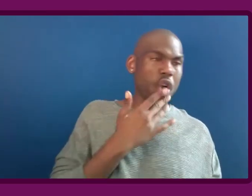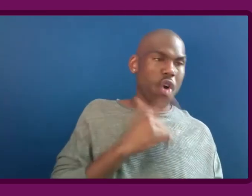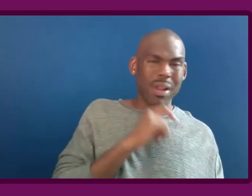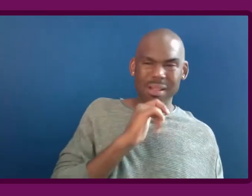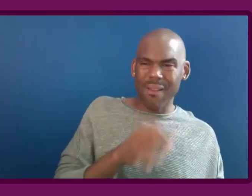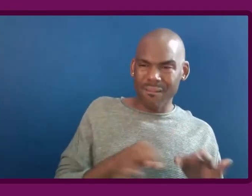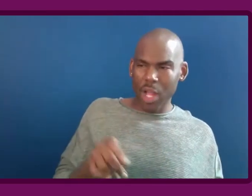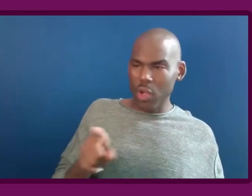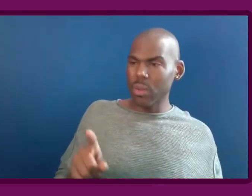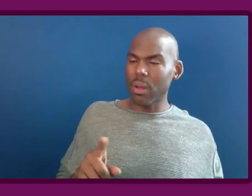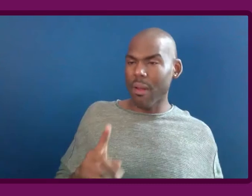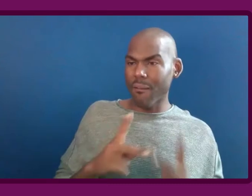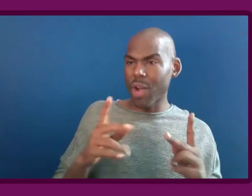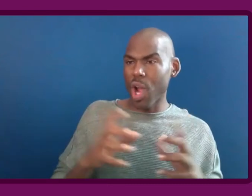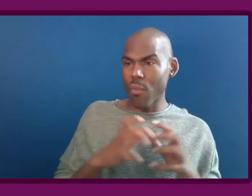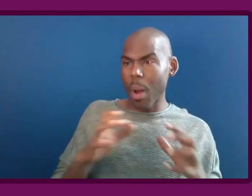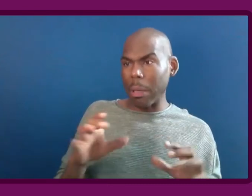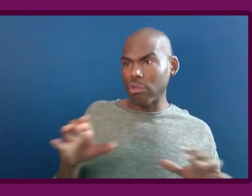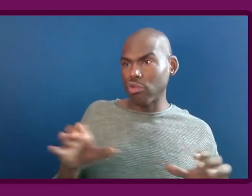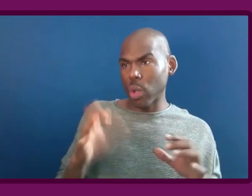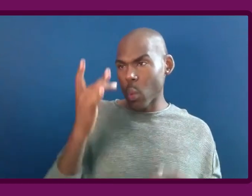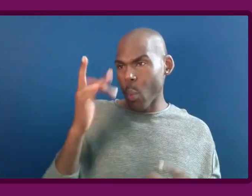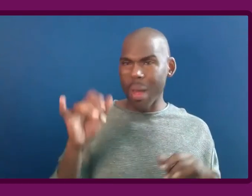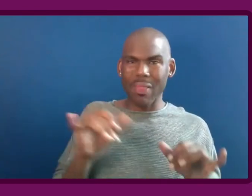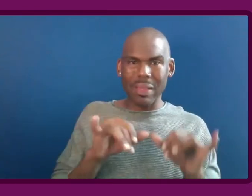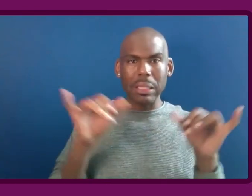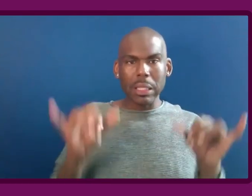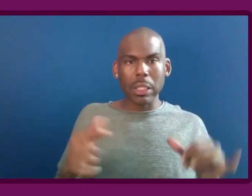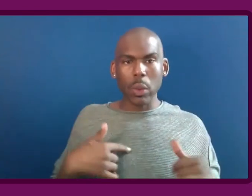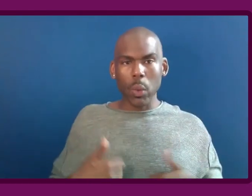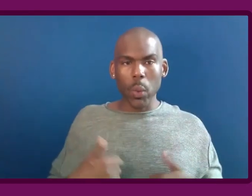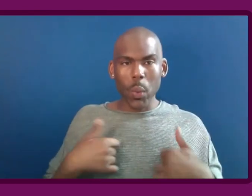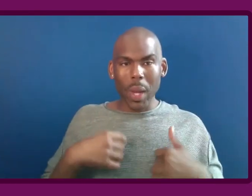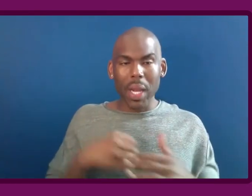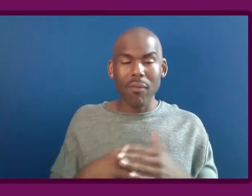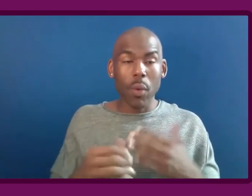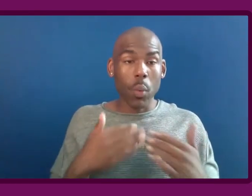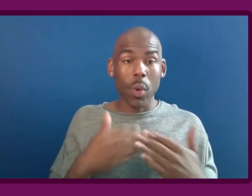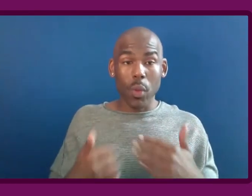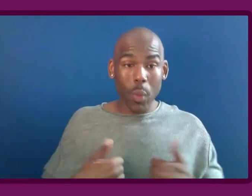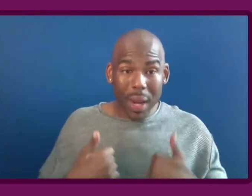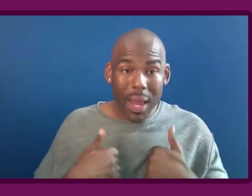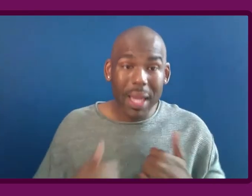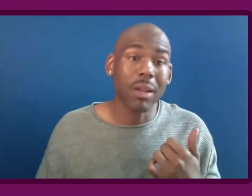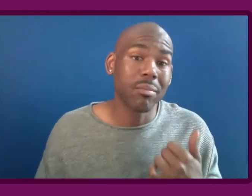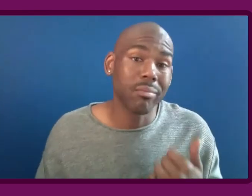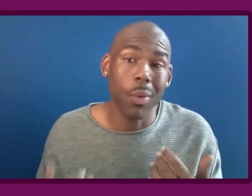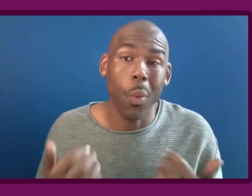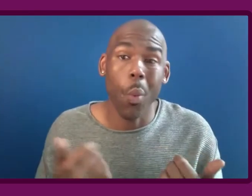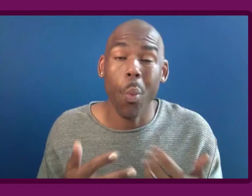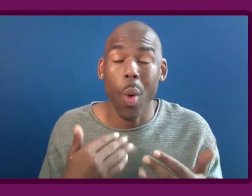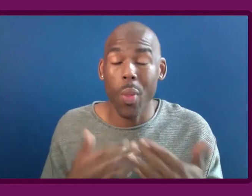you, or your color doesn't define you, it very much does because of the systems that we exist in, whether we like it or not. Maryangel Garcia-Ramos: